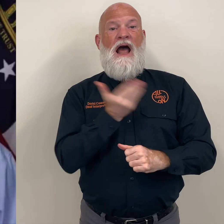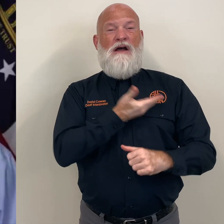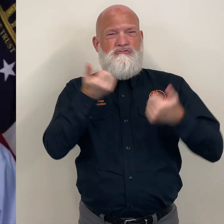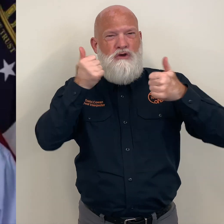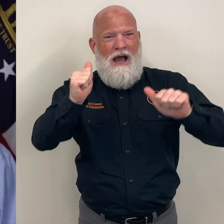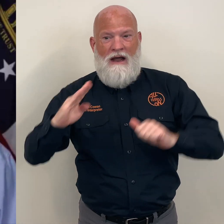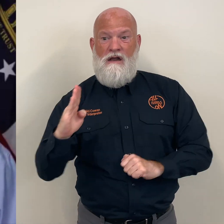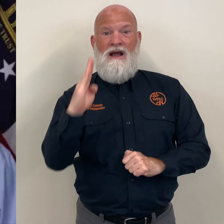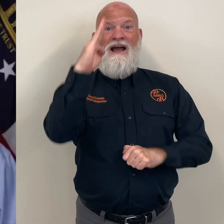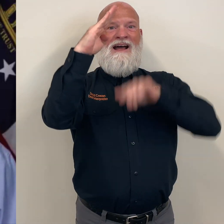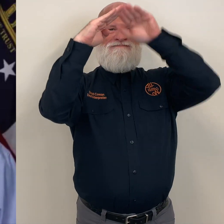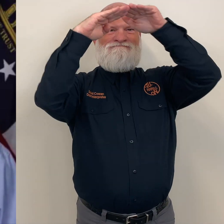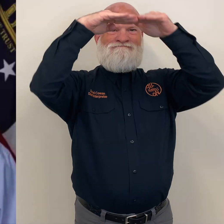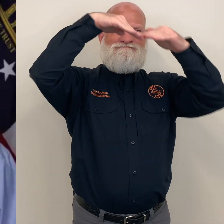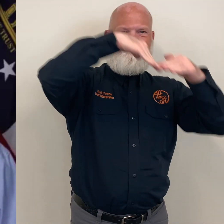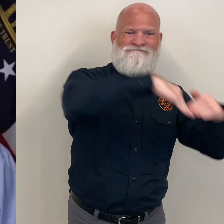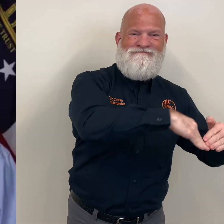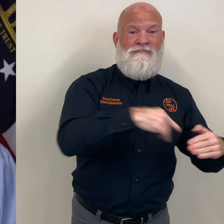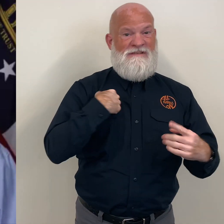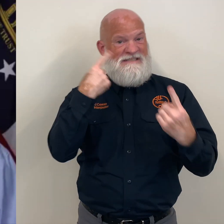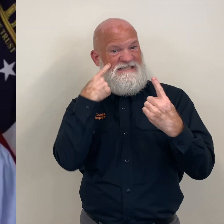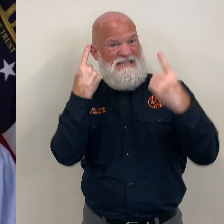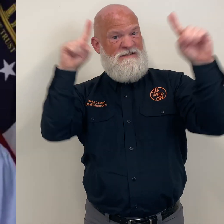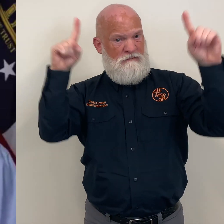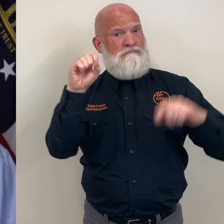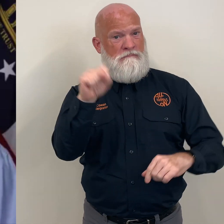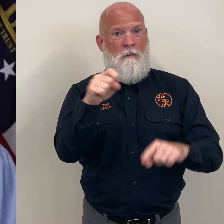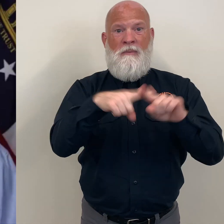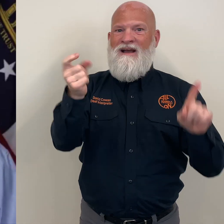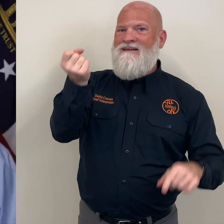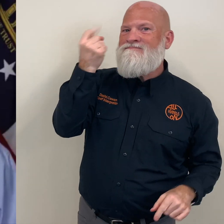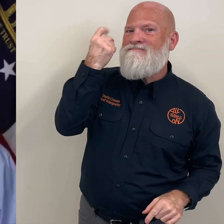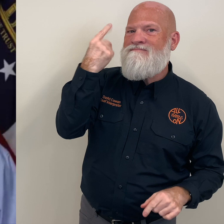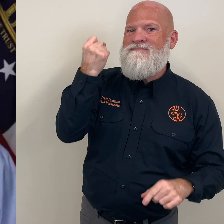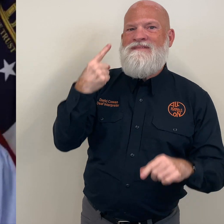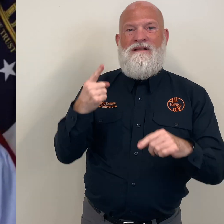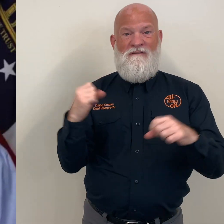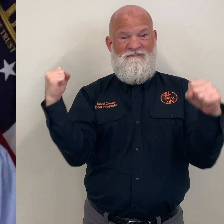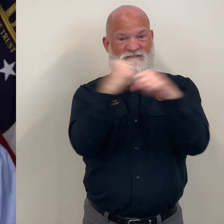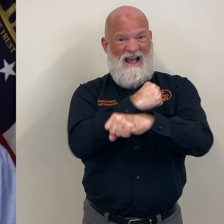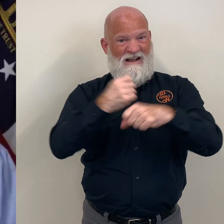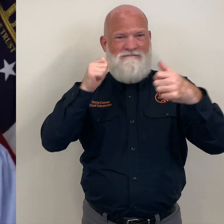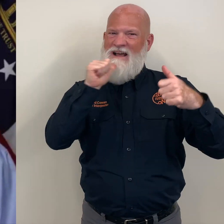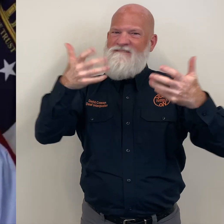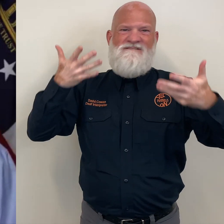efforts but the fight is far from over in accordance with our executive orders